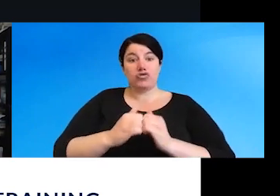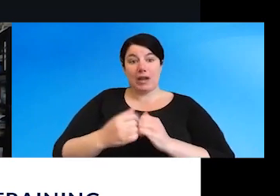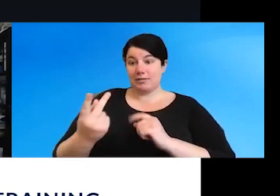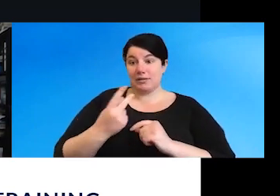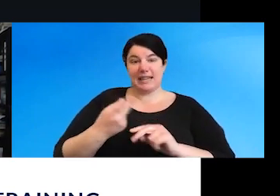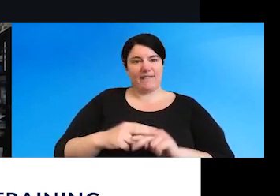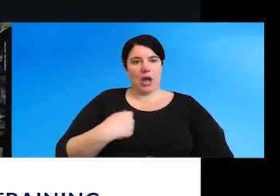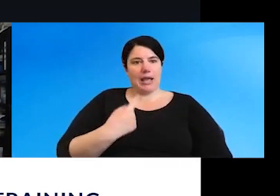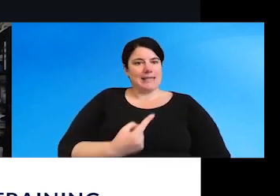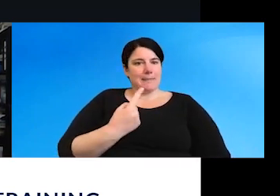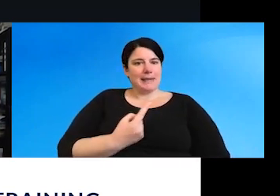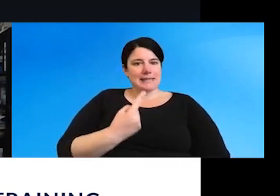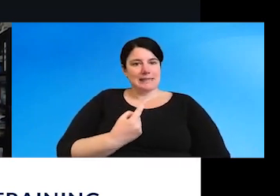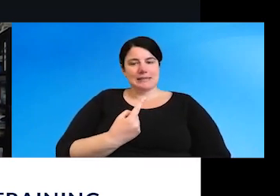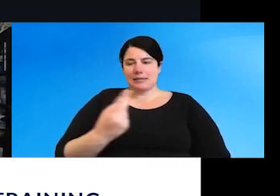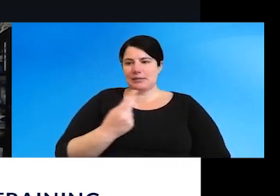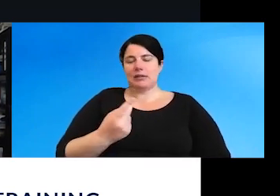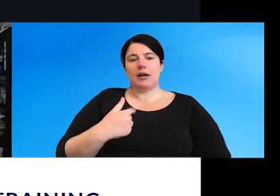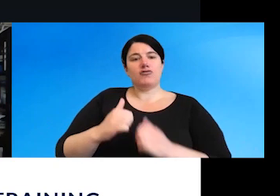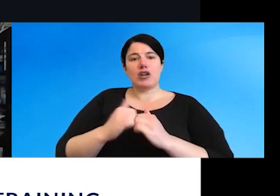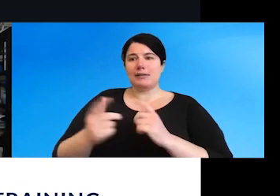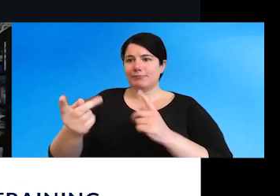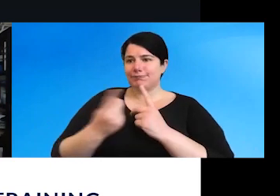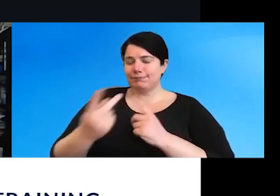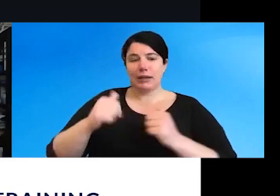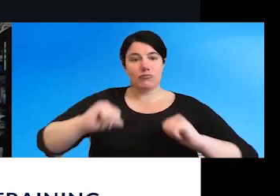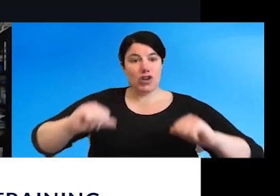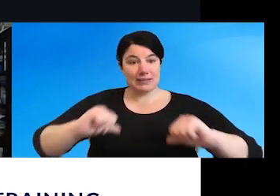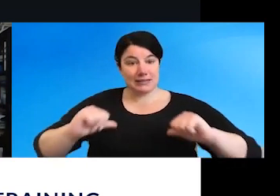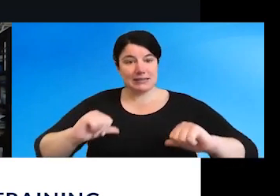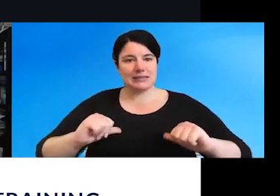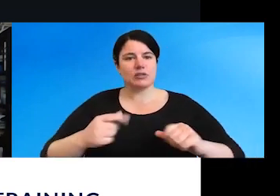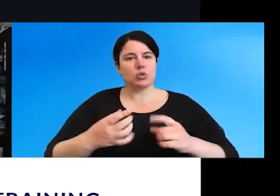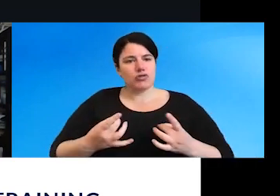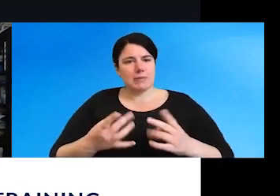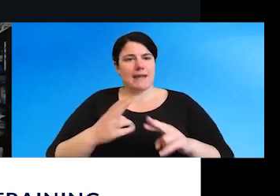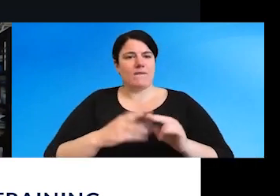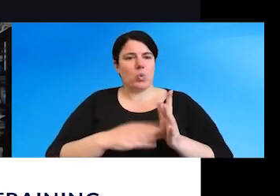independent artist, just to be prepared in a media situation. You should prepare key messages.